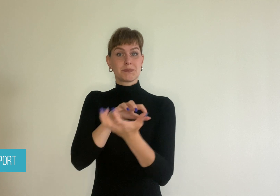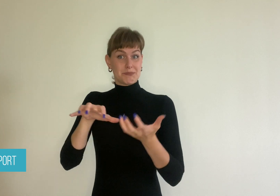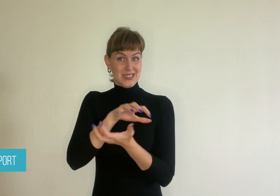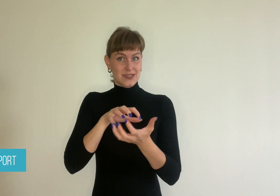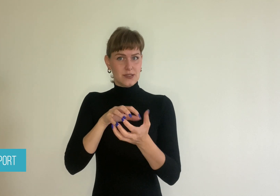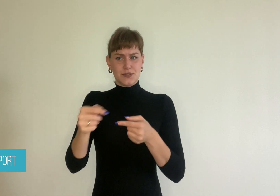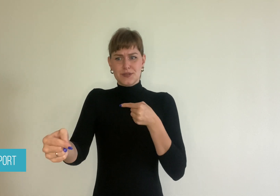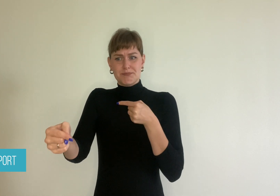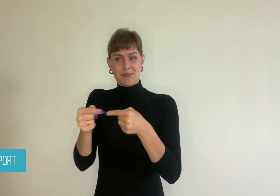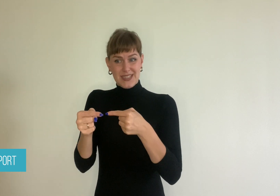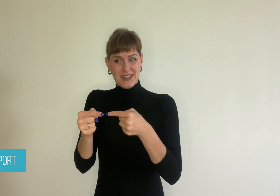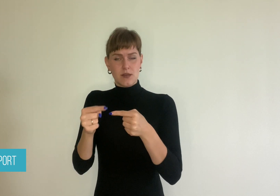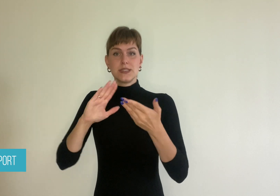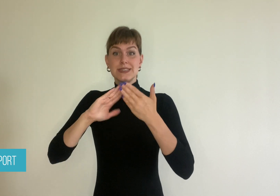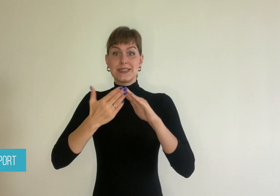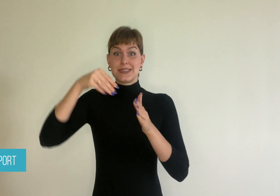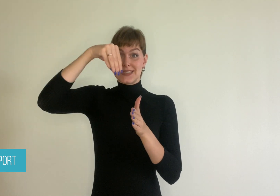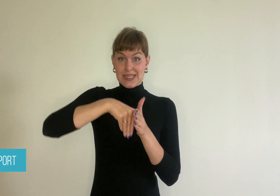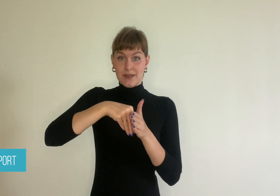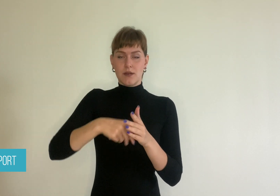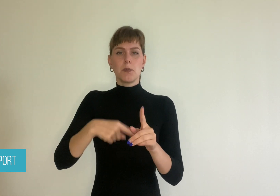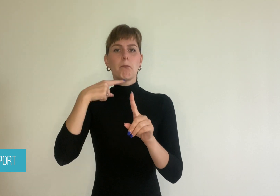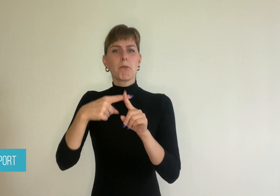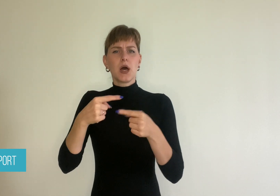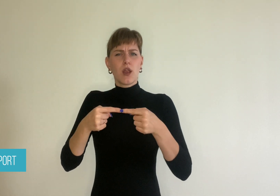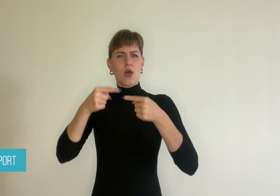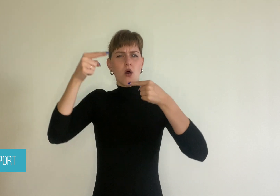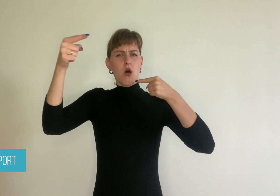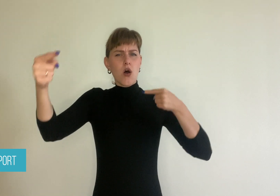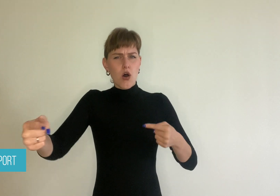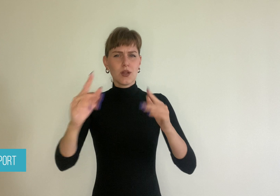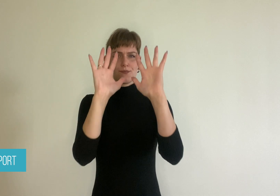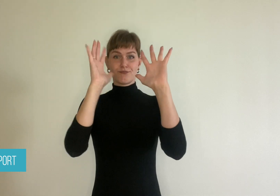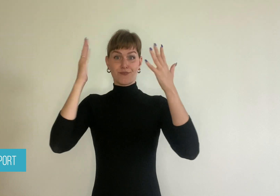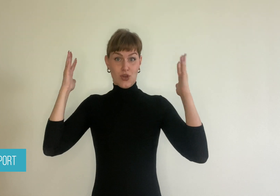and long distances in the forest. These events were held